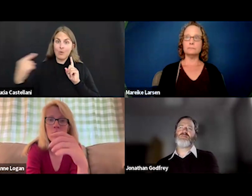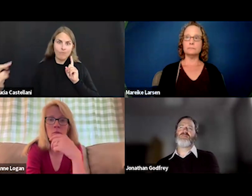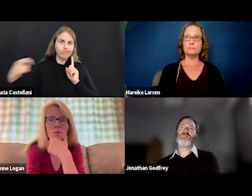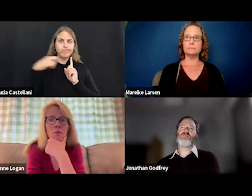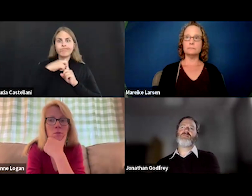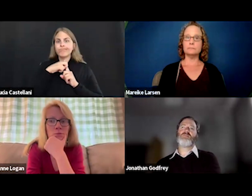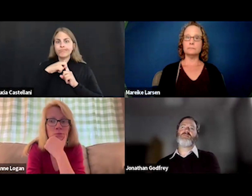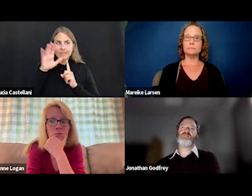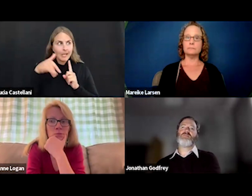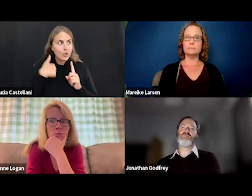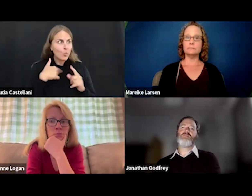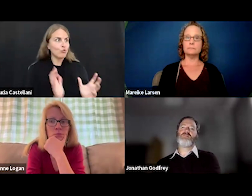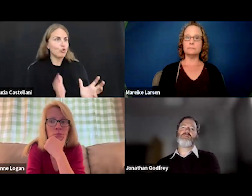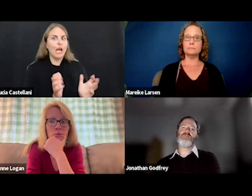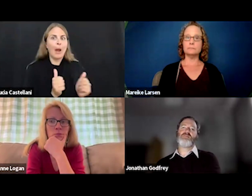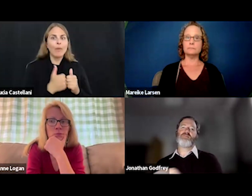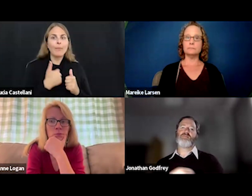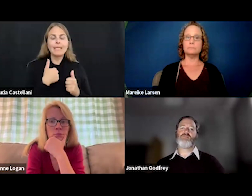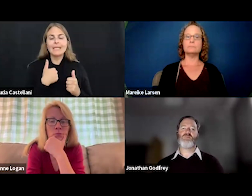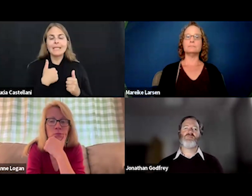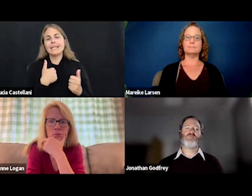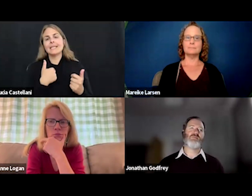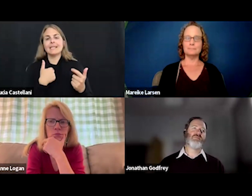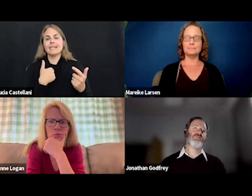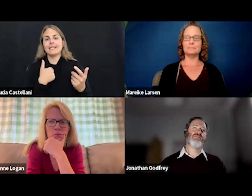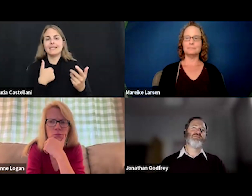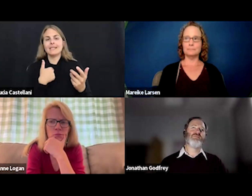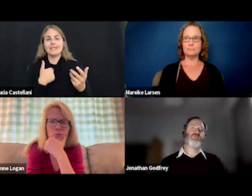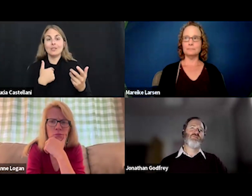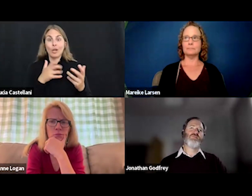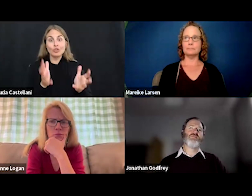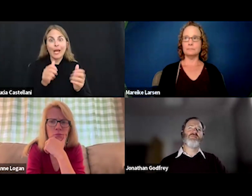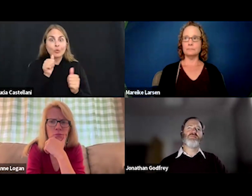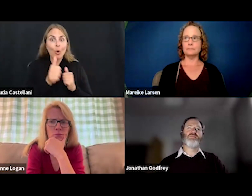do you want to chat? Do you want to chat tomorrow morning or today evening?